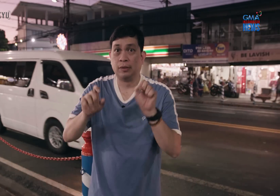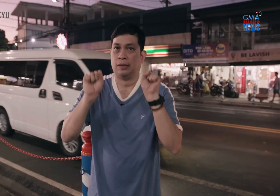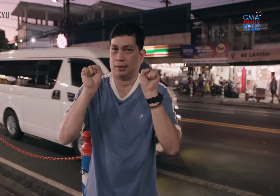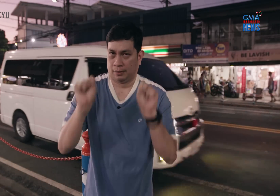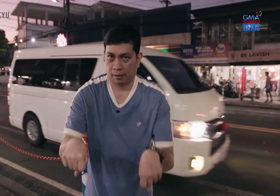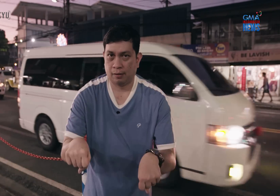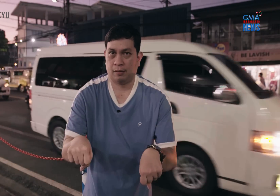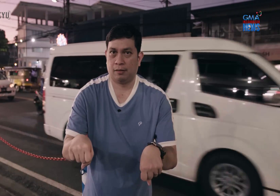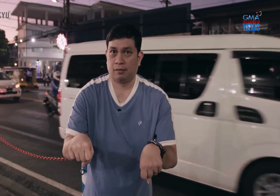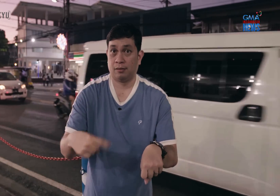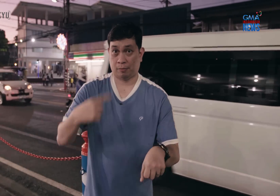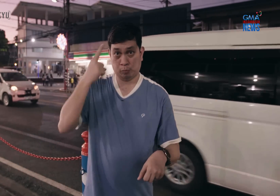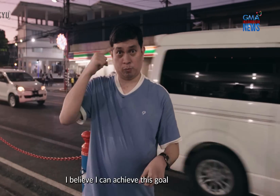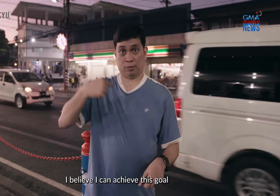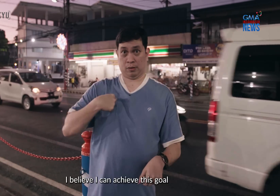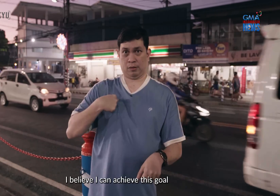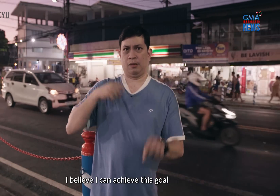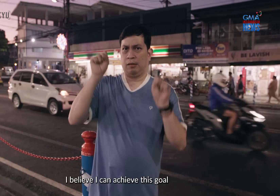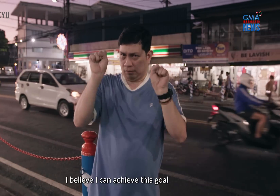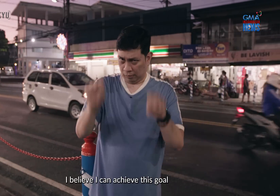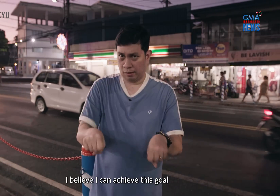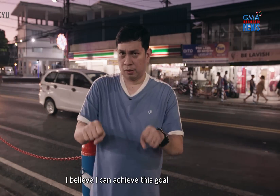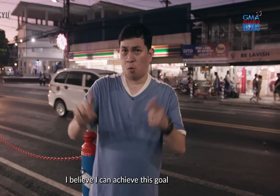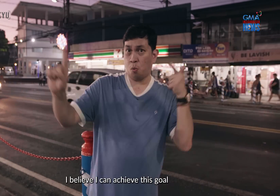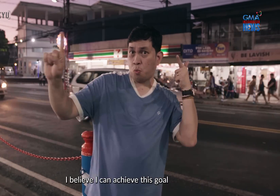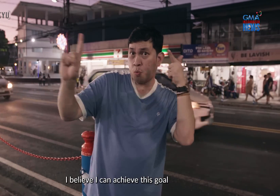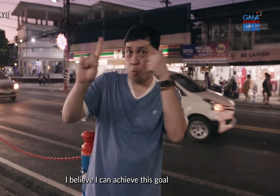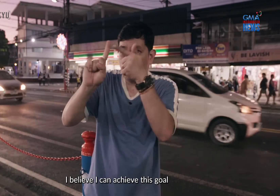My goal is to bridge the gap through any means of communication.